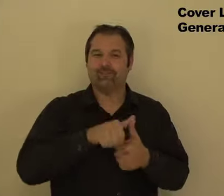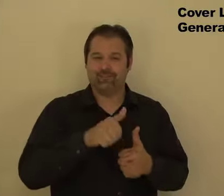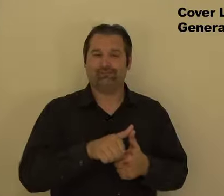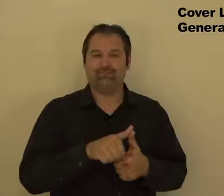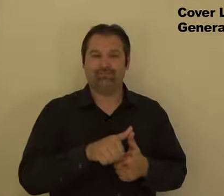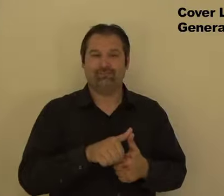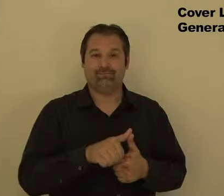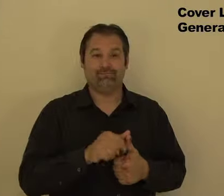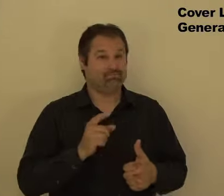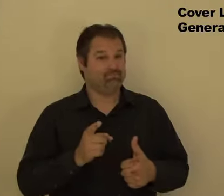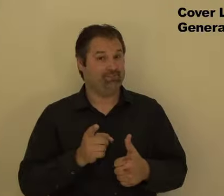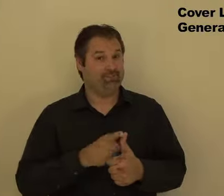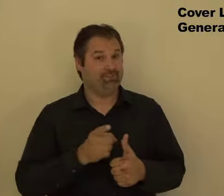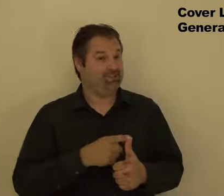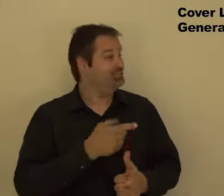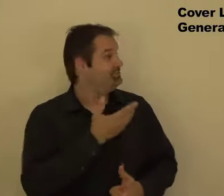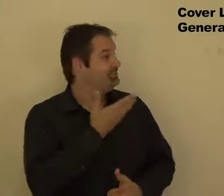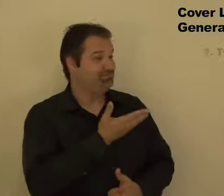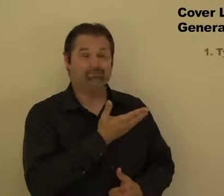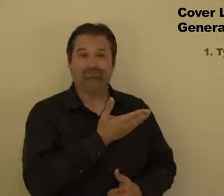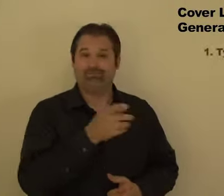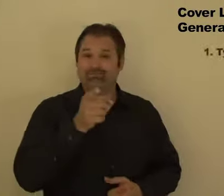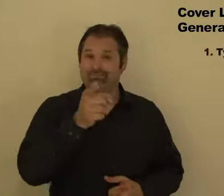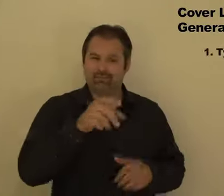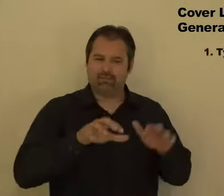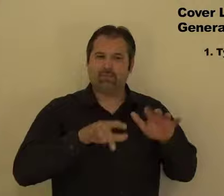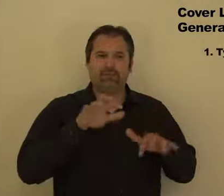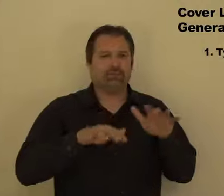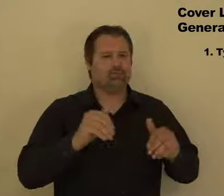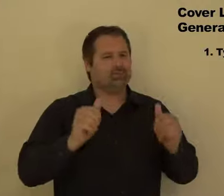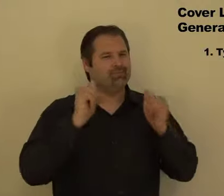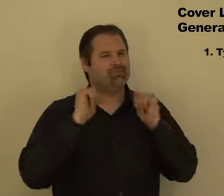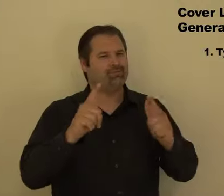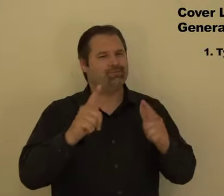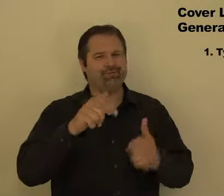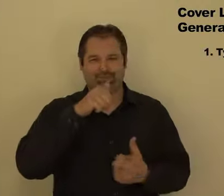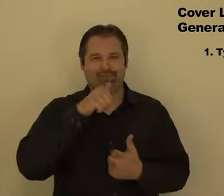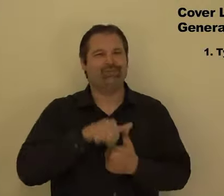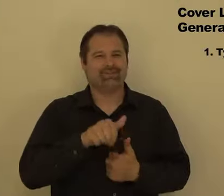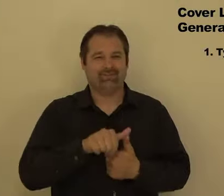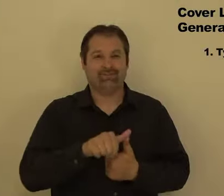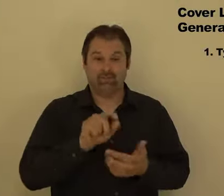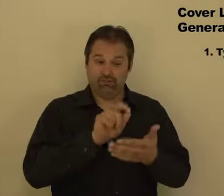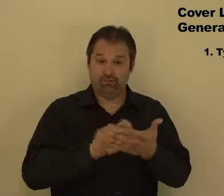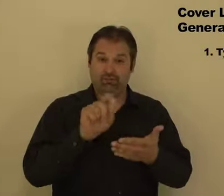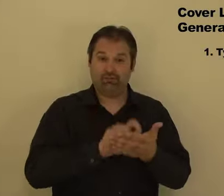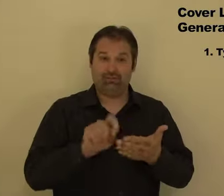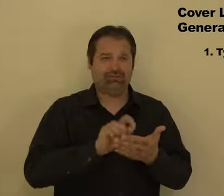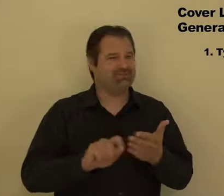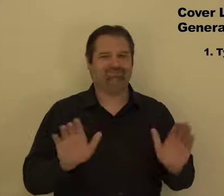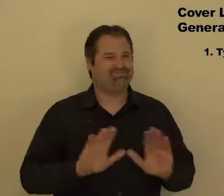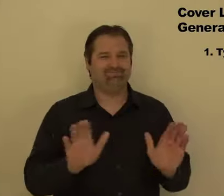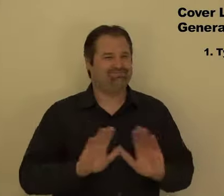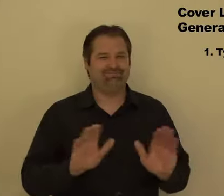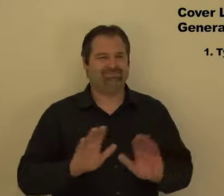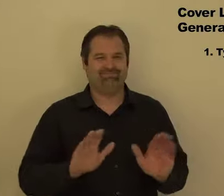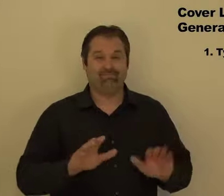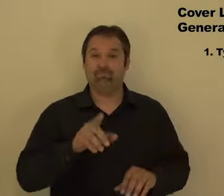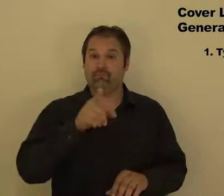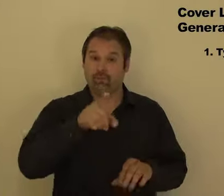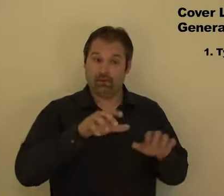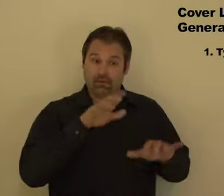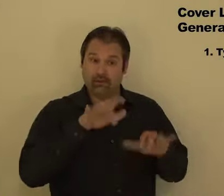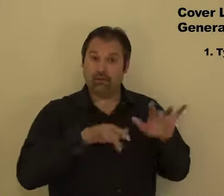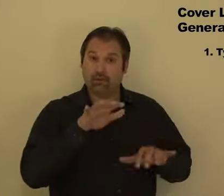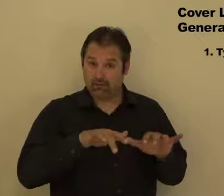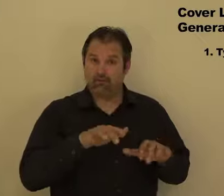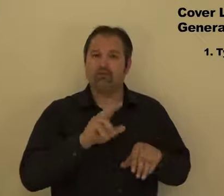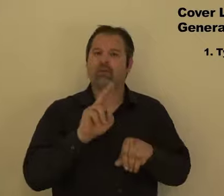It is important you use a standard 12 point font that is easy to read.